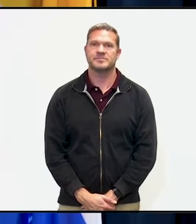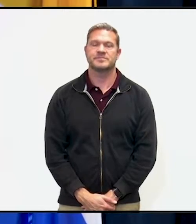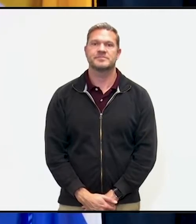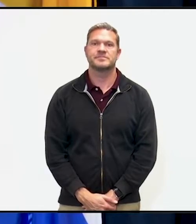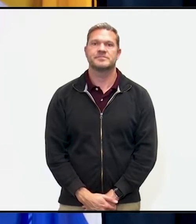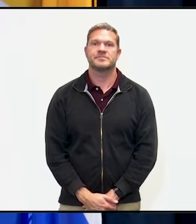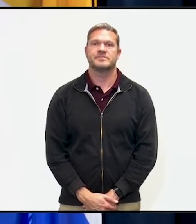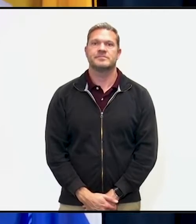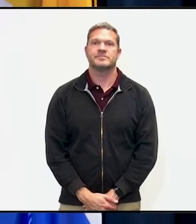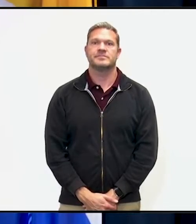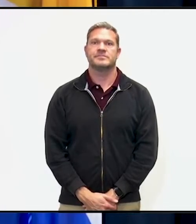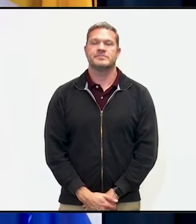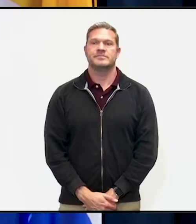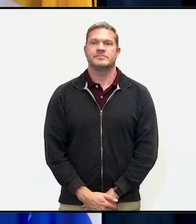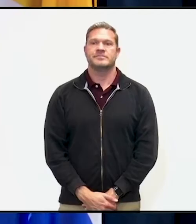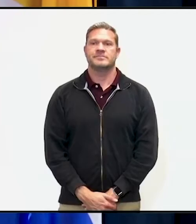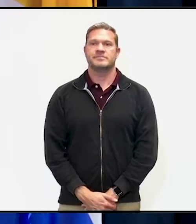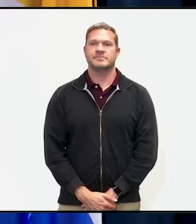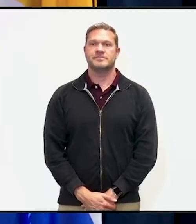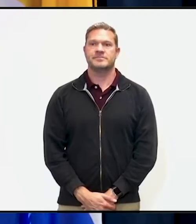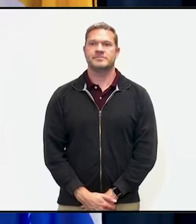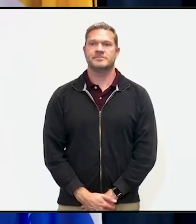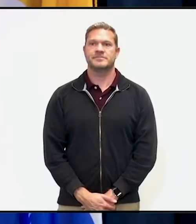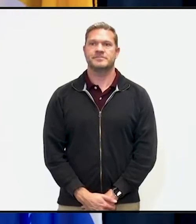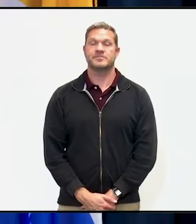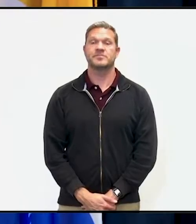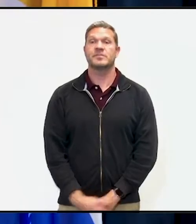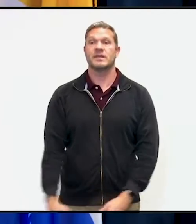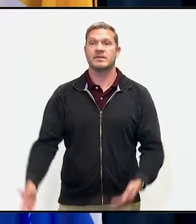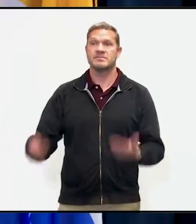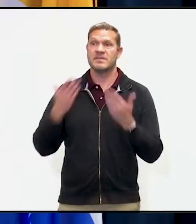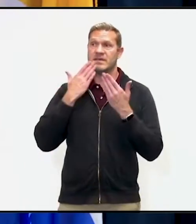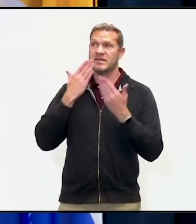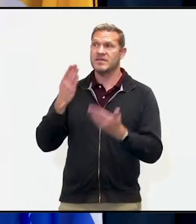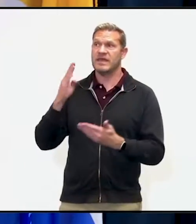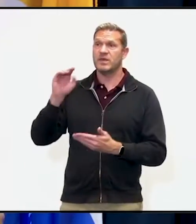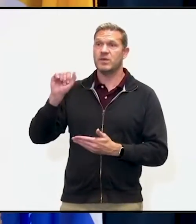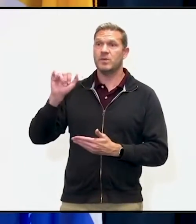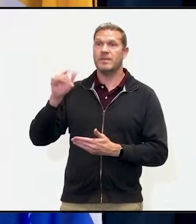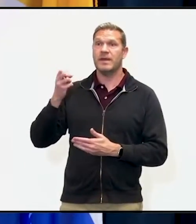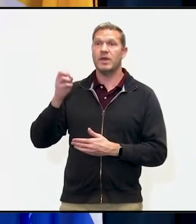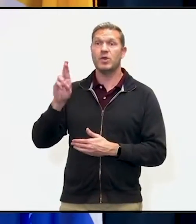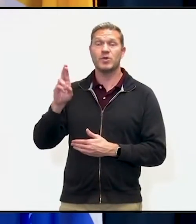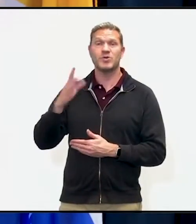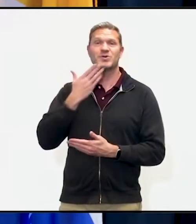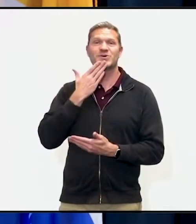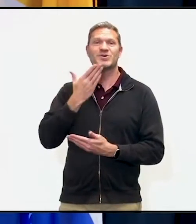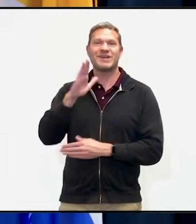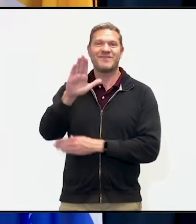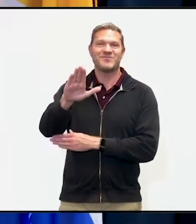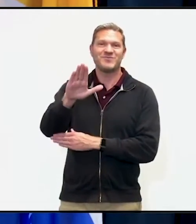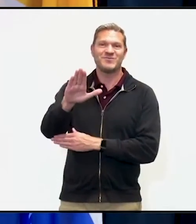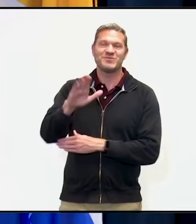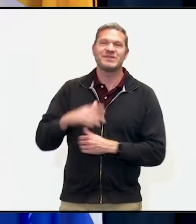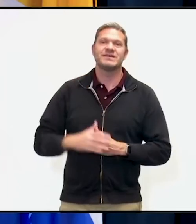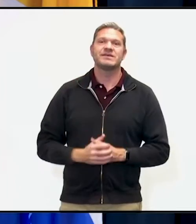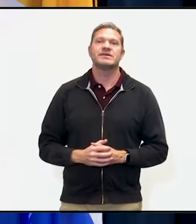Good afternoon.